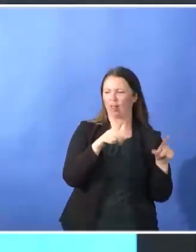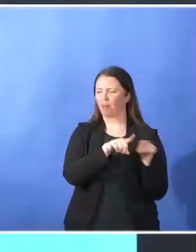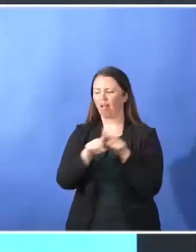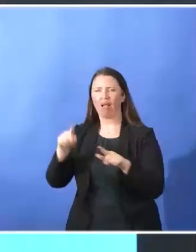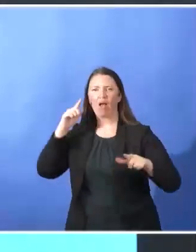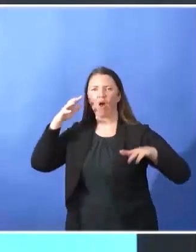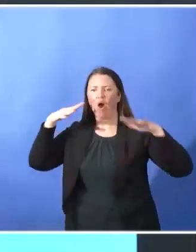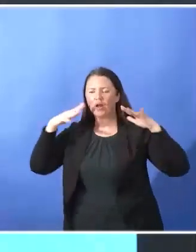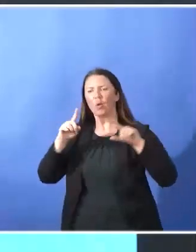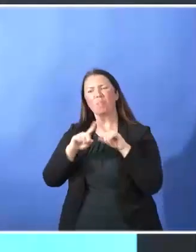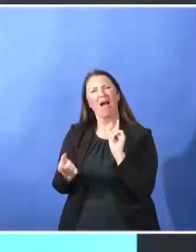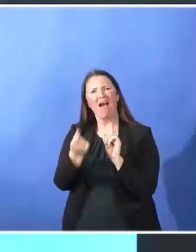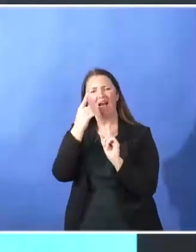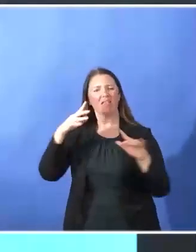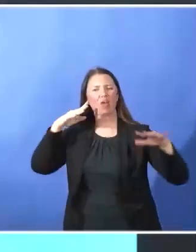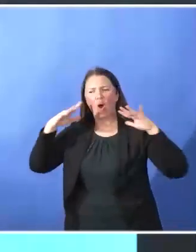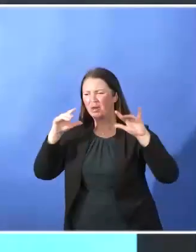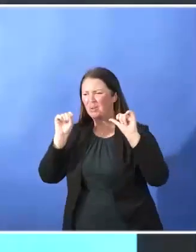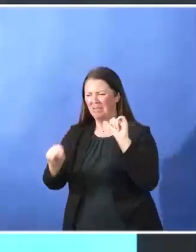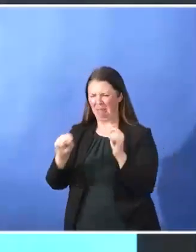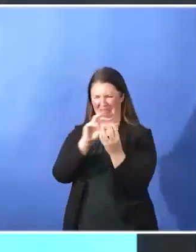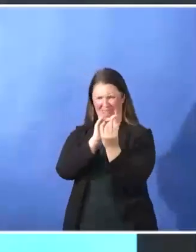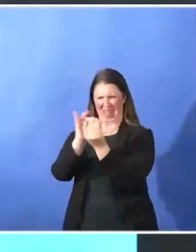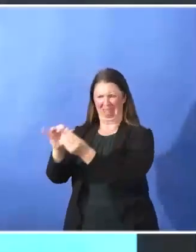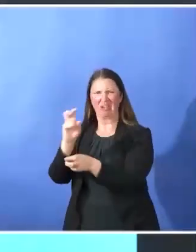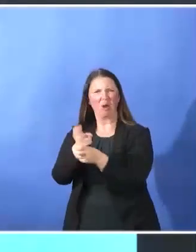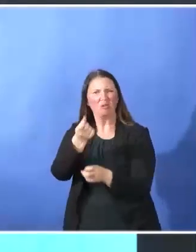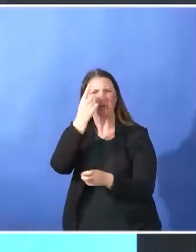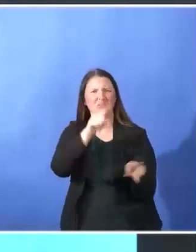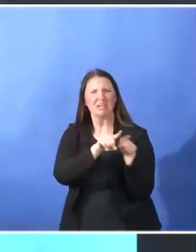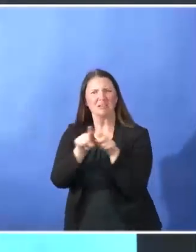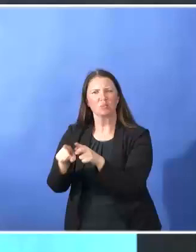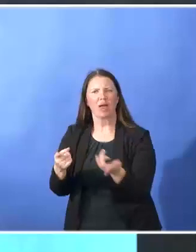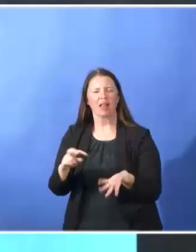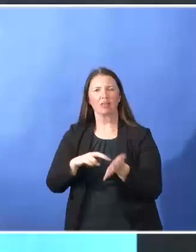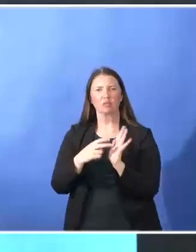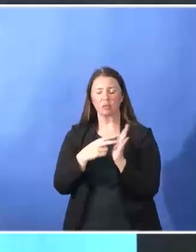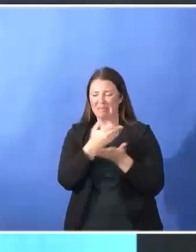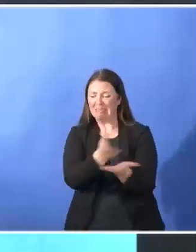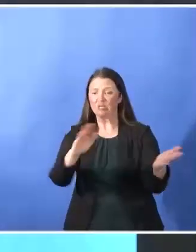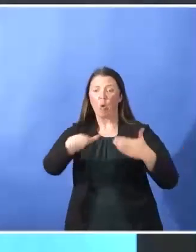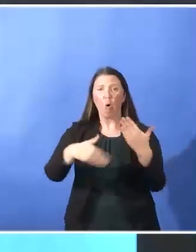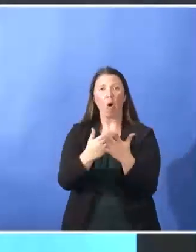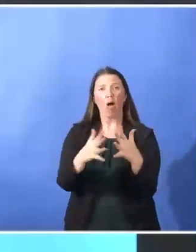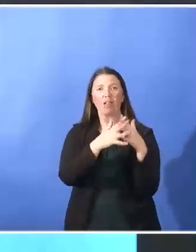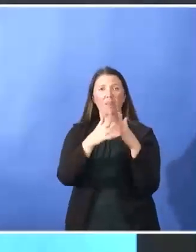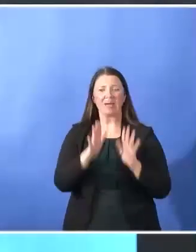ESPECIALLY PEOPLE WHO ARE DEAF OR HARD OF HEARING.